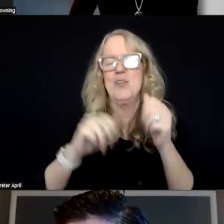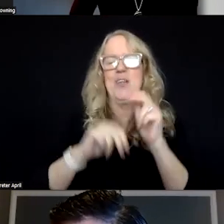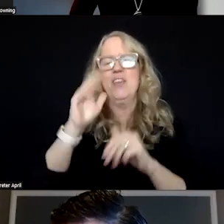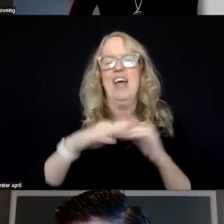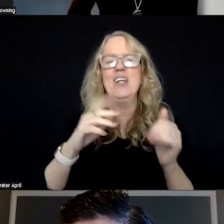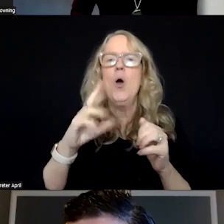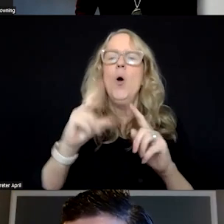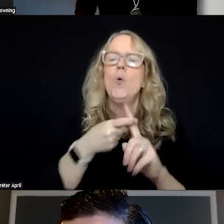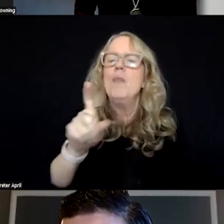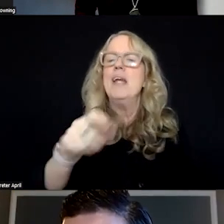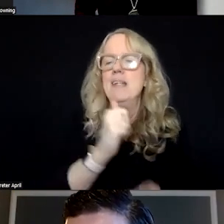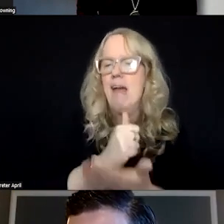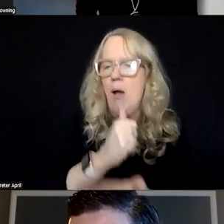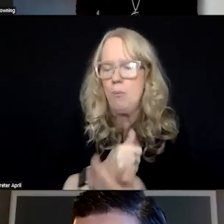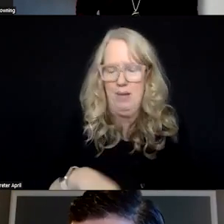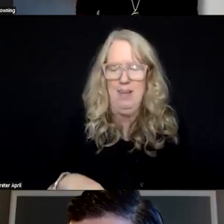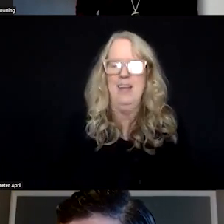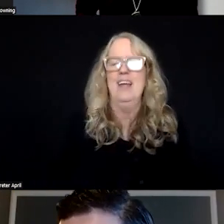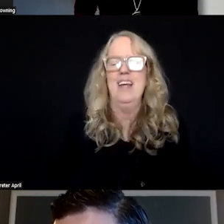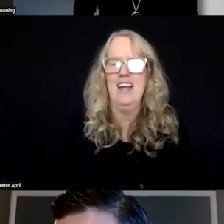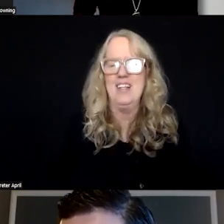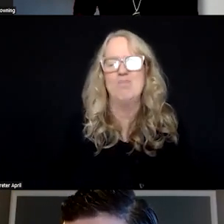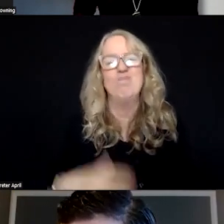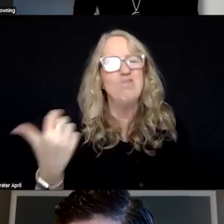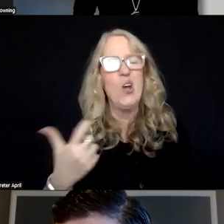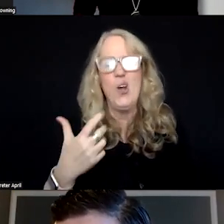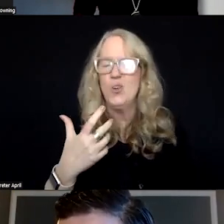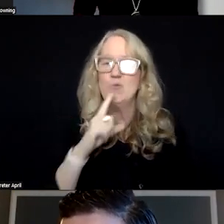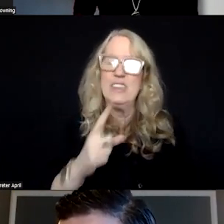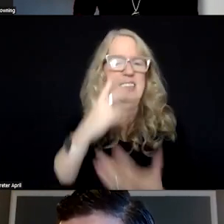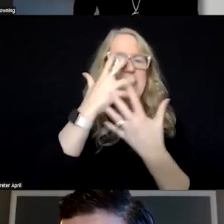THEY NEED HELP. THAT IS, SADLY, A LOT OF THE SITUATIONS THAT